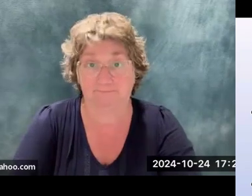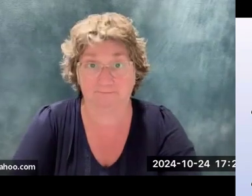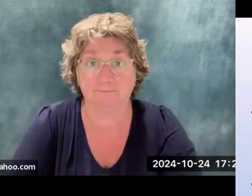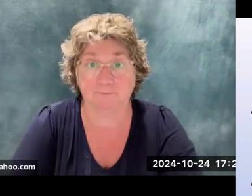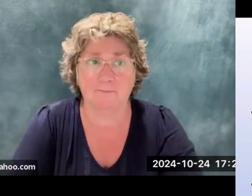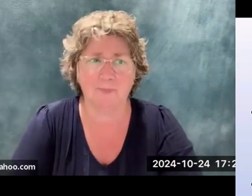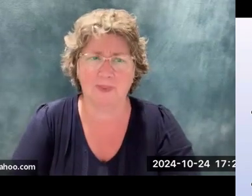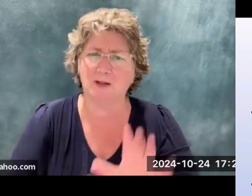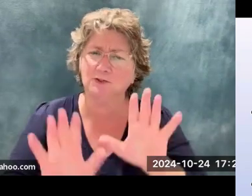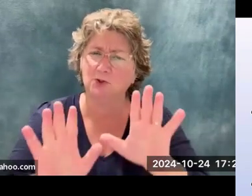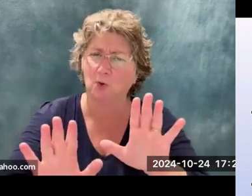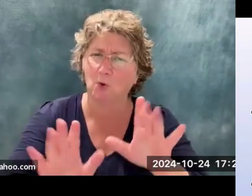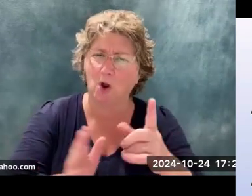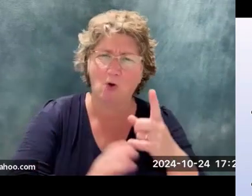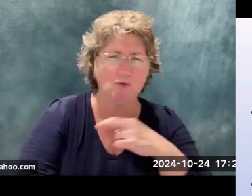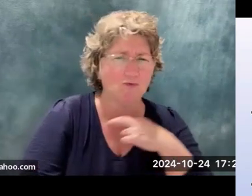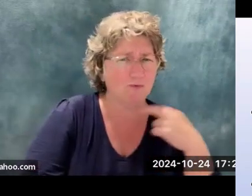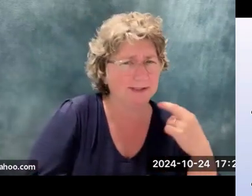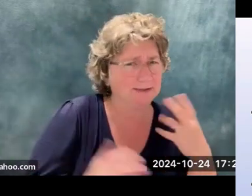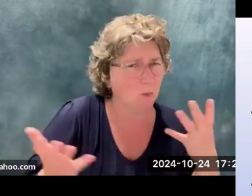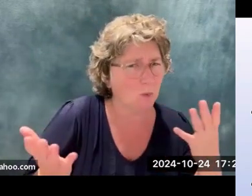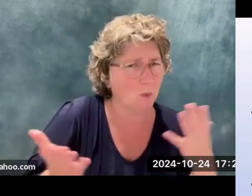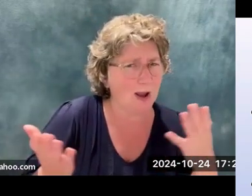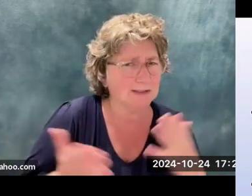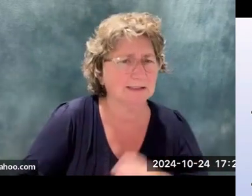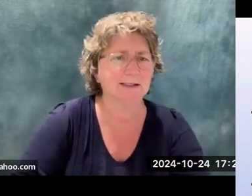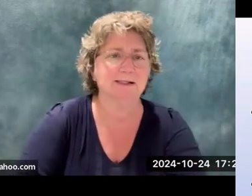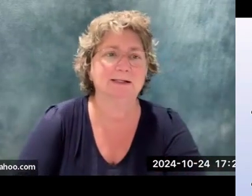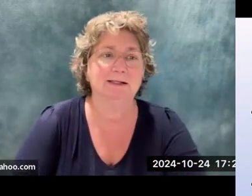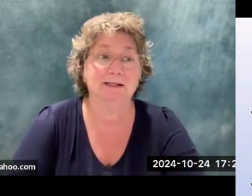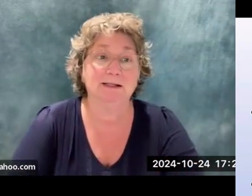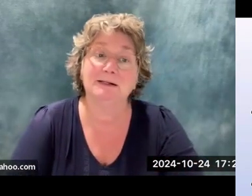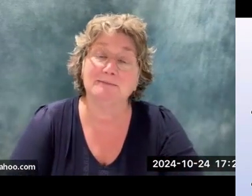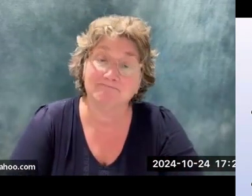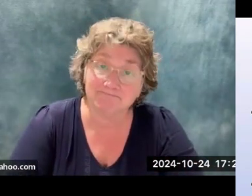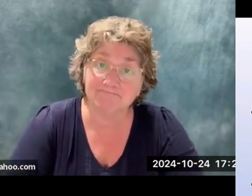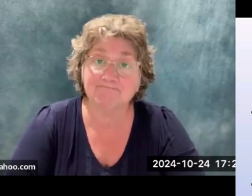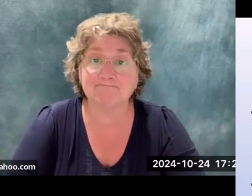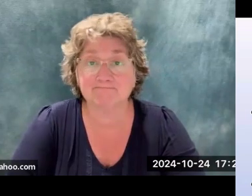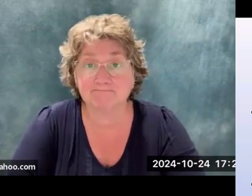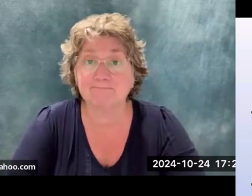children and adolescents against COVID-19? Well, adults and children may have transient side